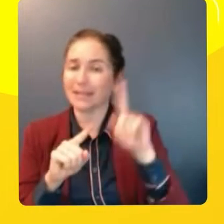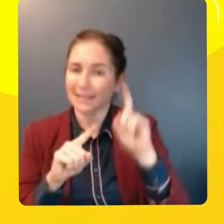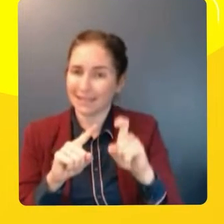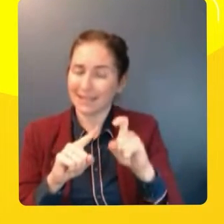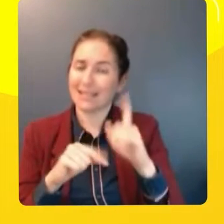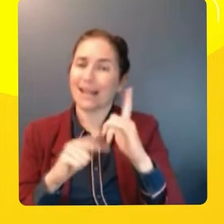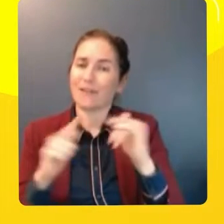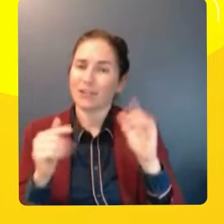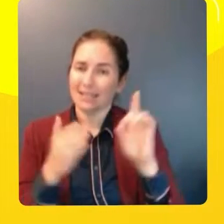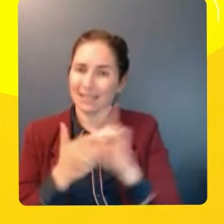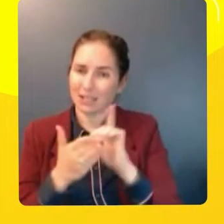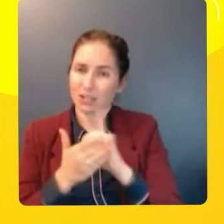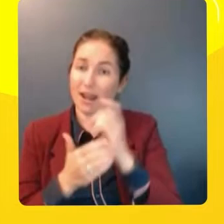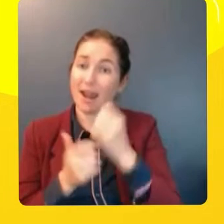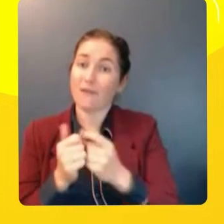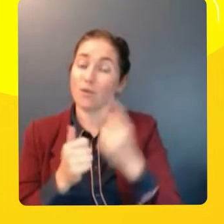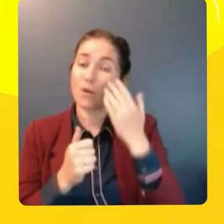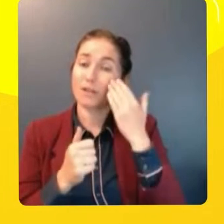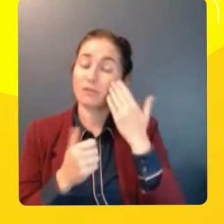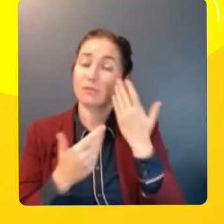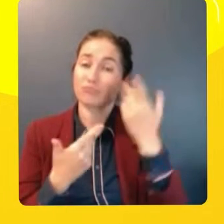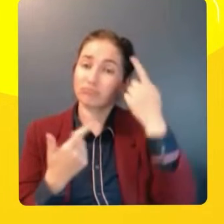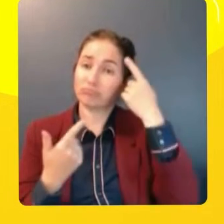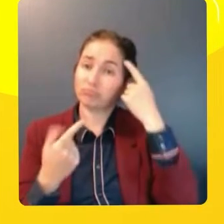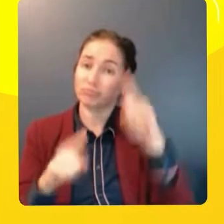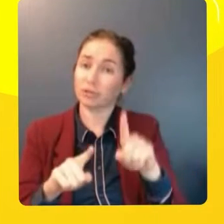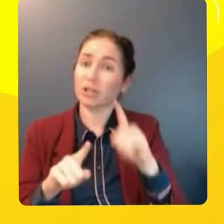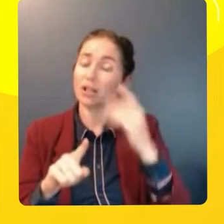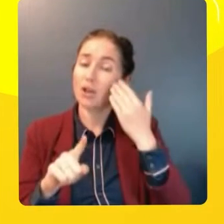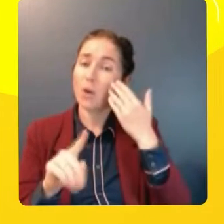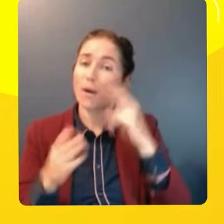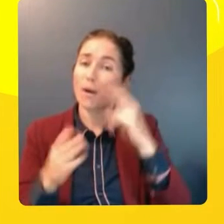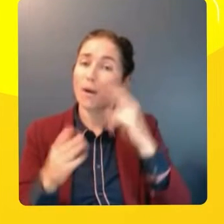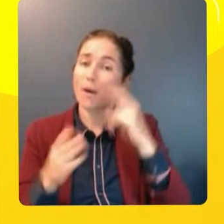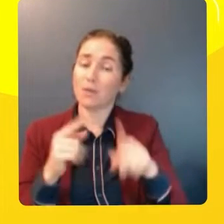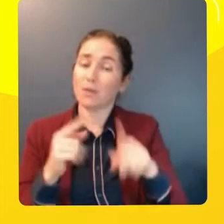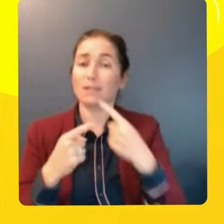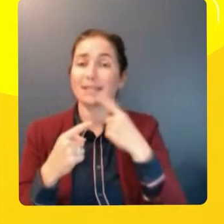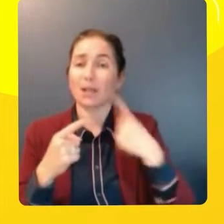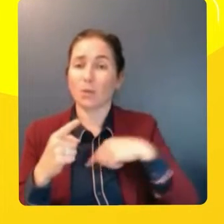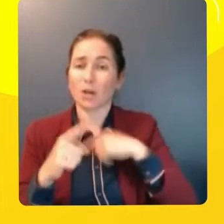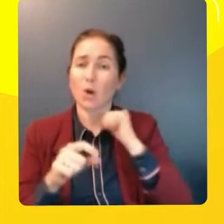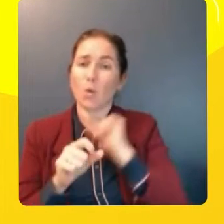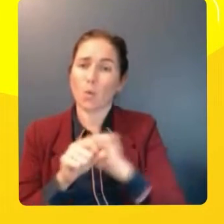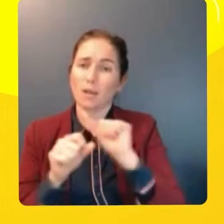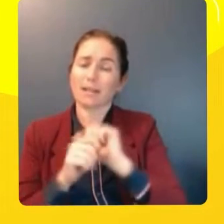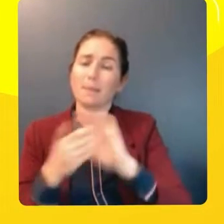everybody who's coming on board knows that this is what we mean when we say we are working to be an anti-racist organization.